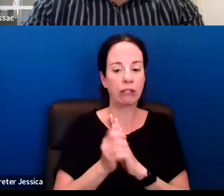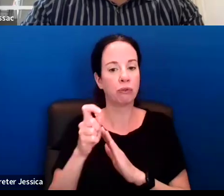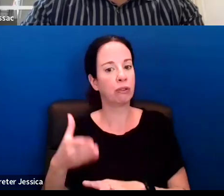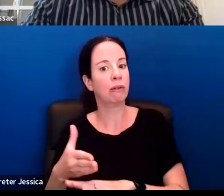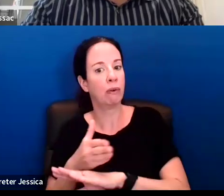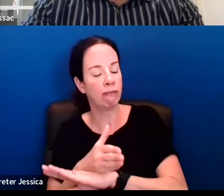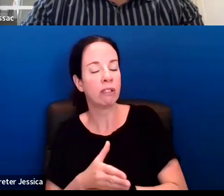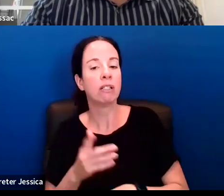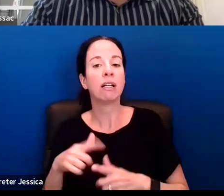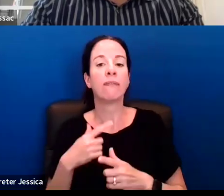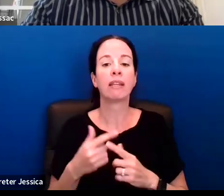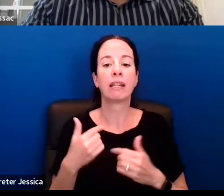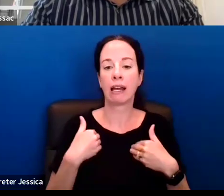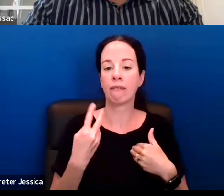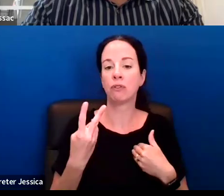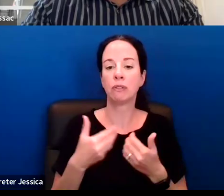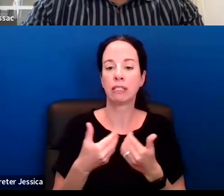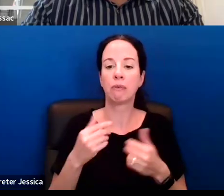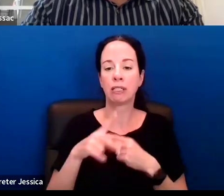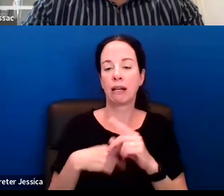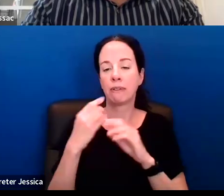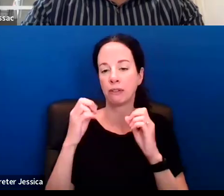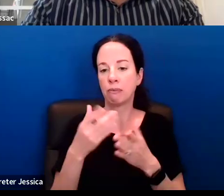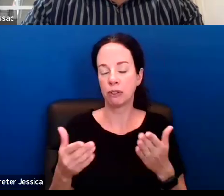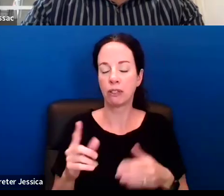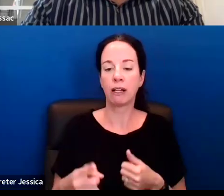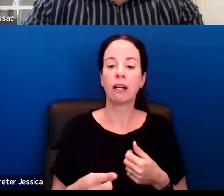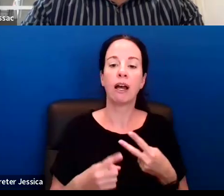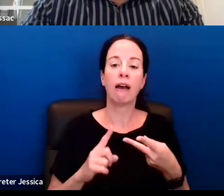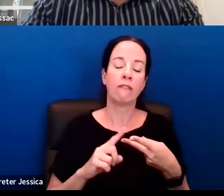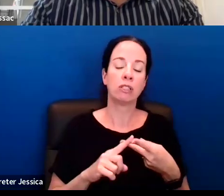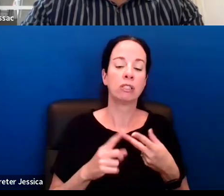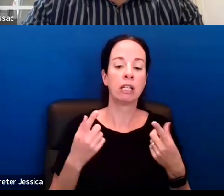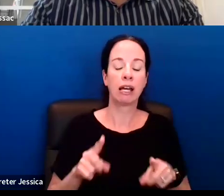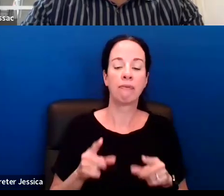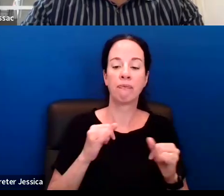two types of educational materials. One is where the individual would kind of work on their own,